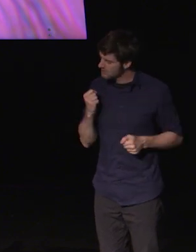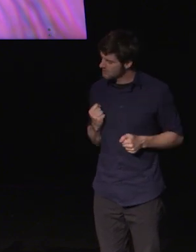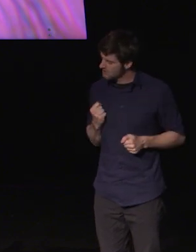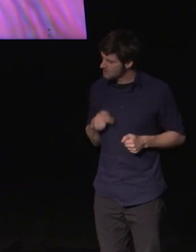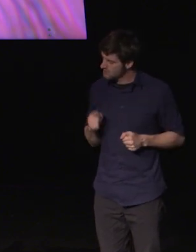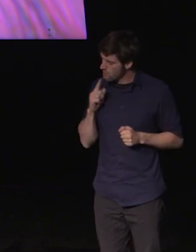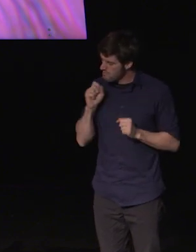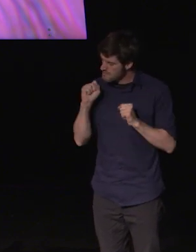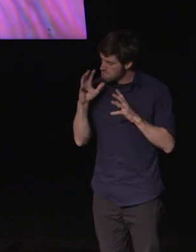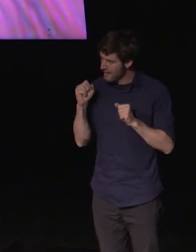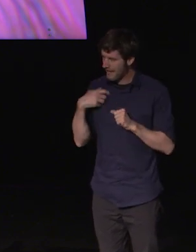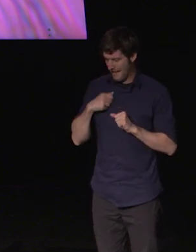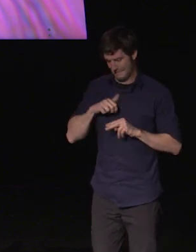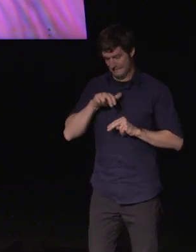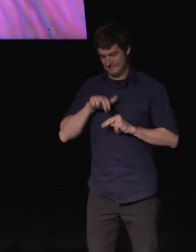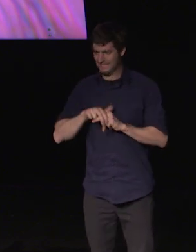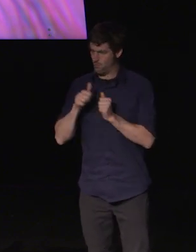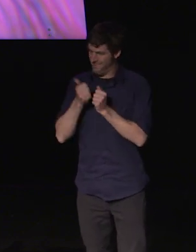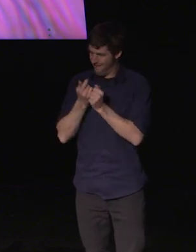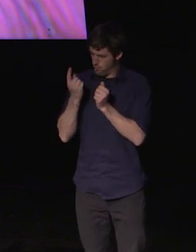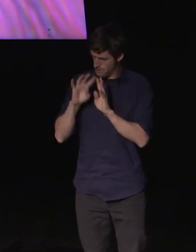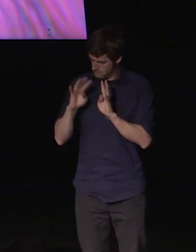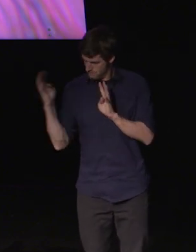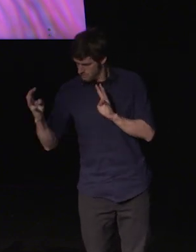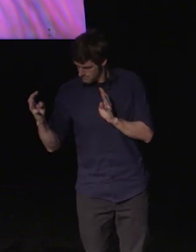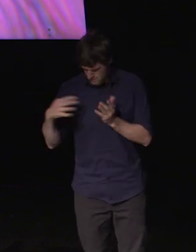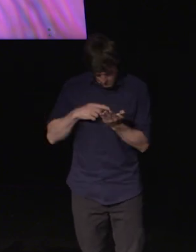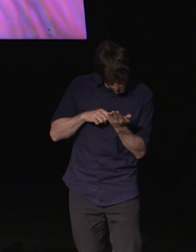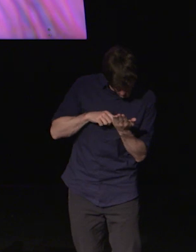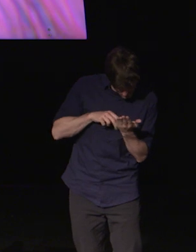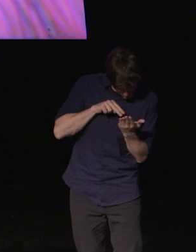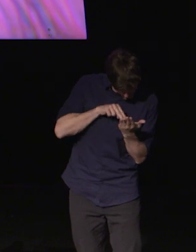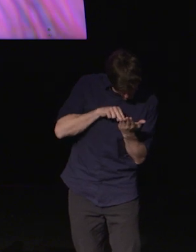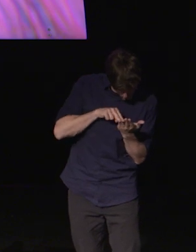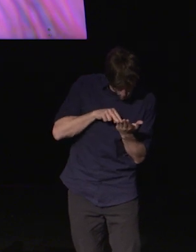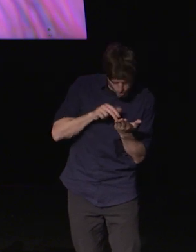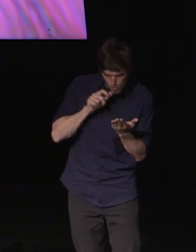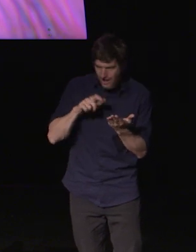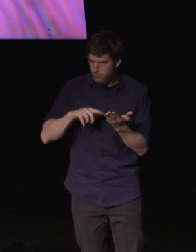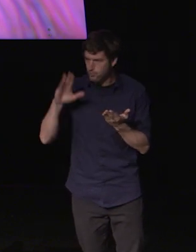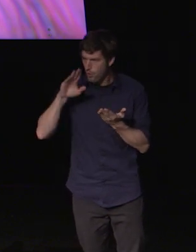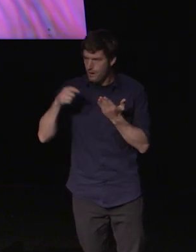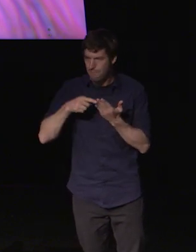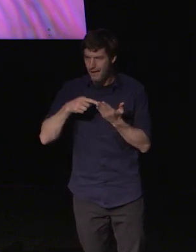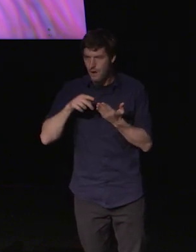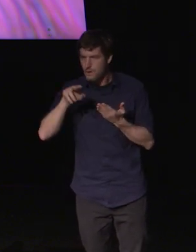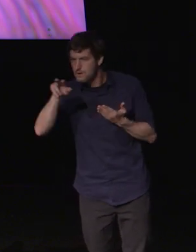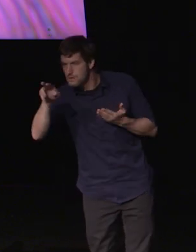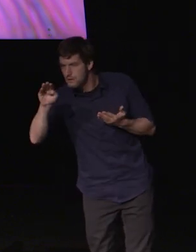I can sit with everybody else, and kind of watch what's happening, and not have to worry about fuzzing with menus and things on the screen.